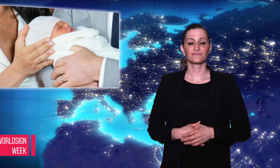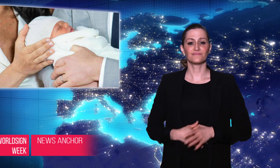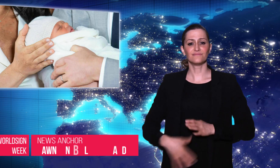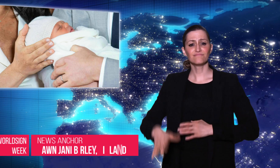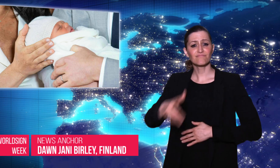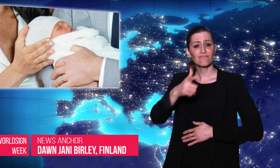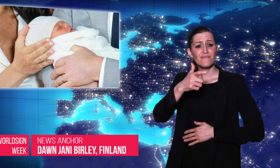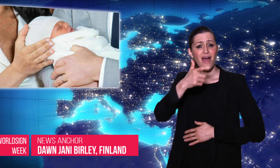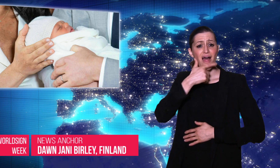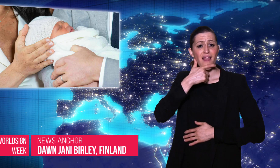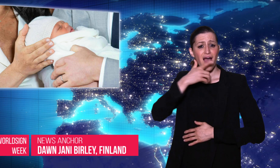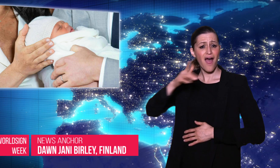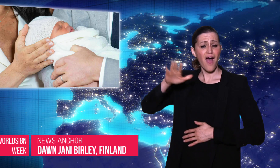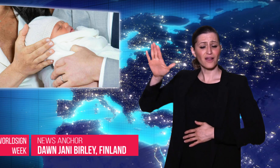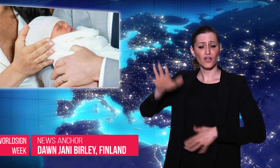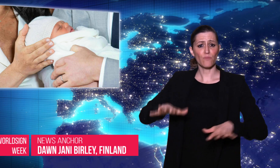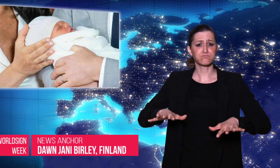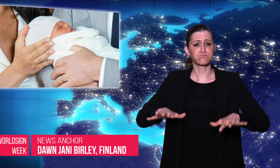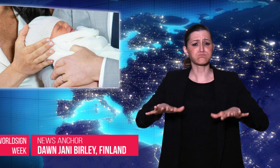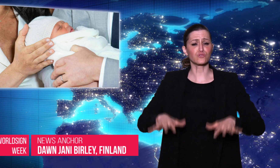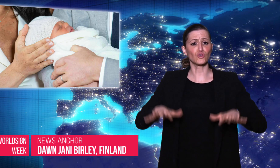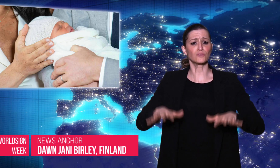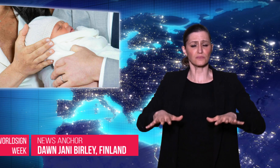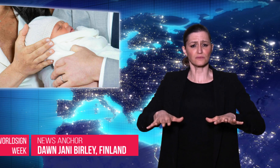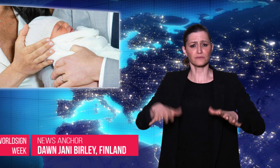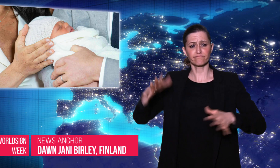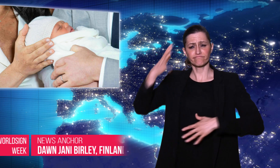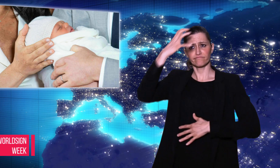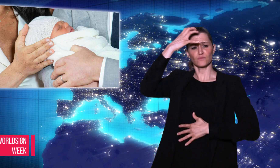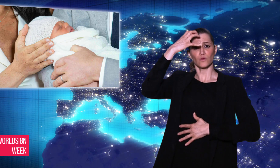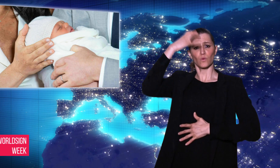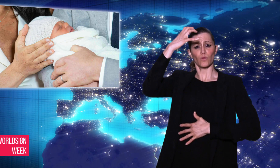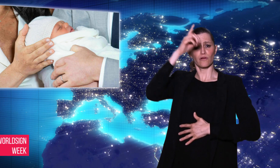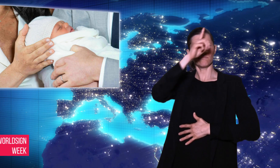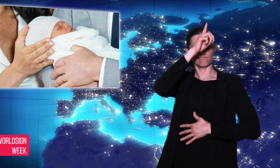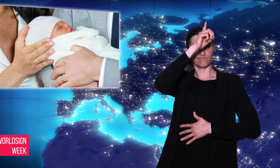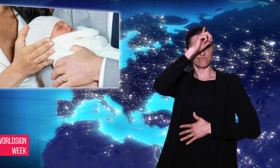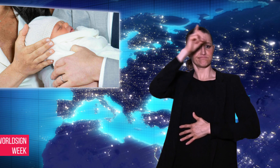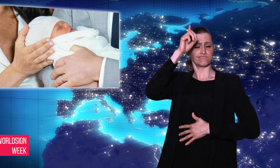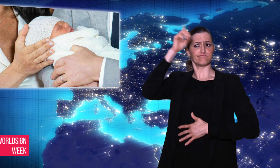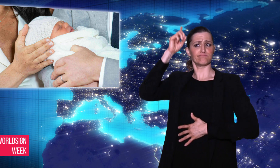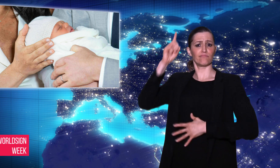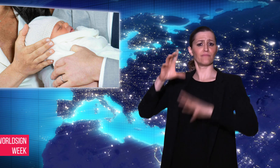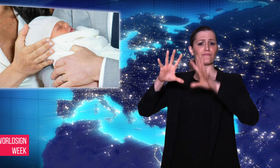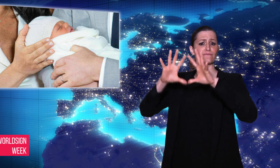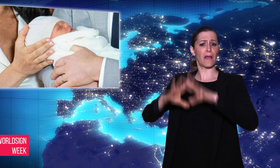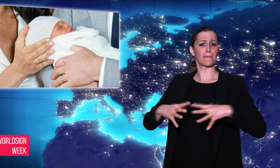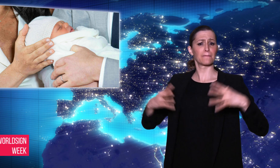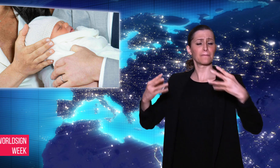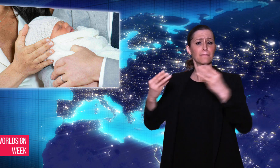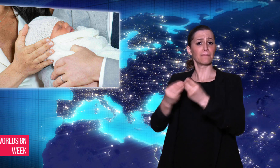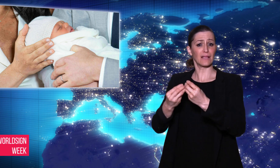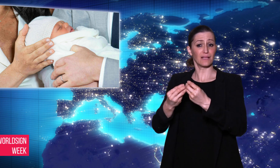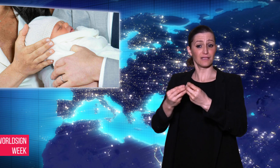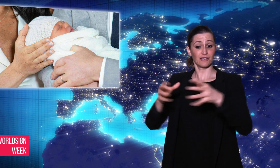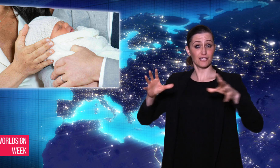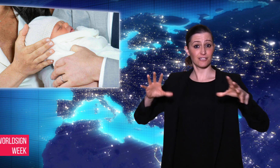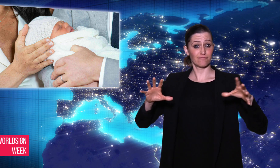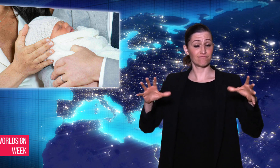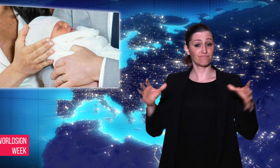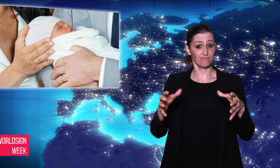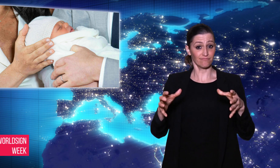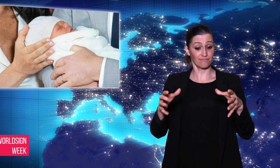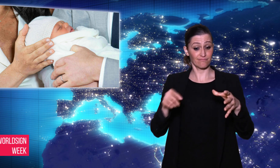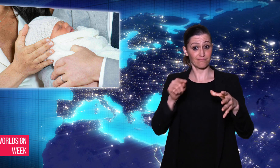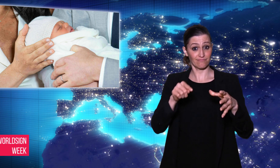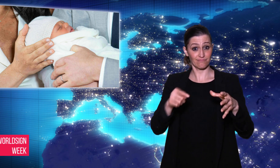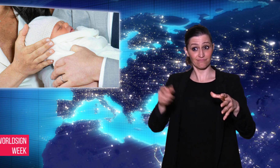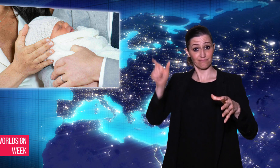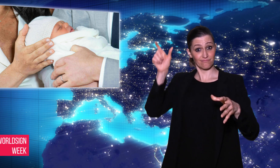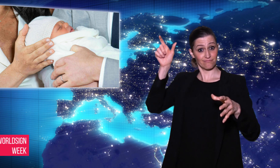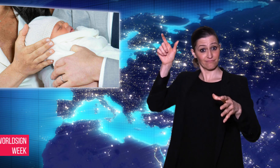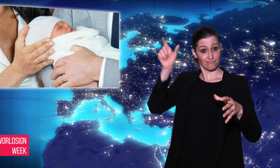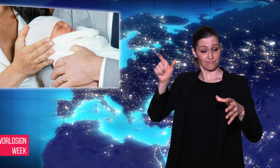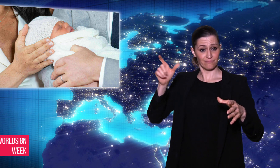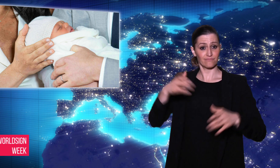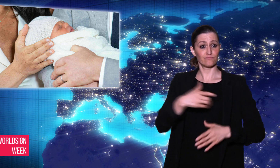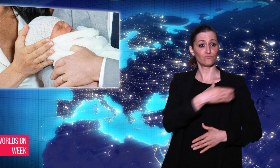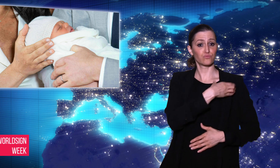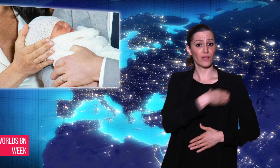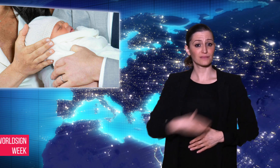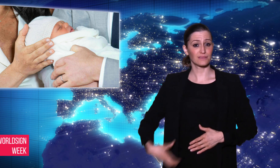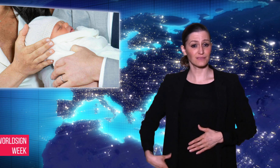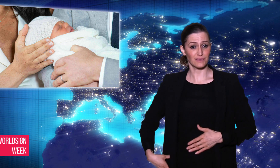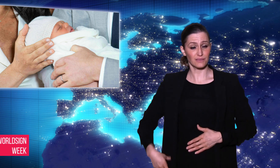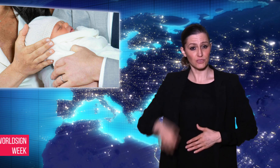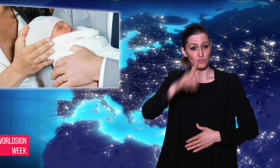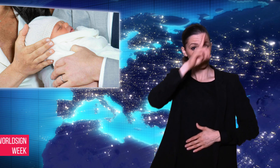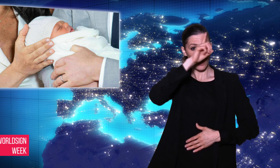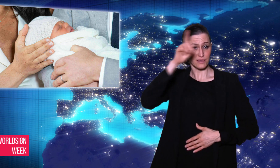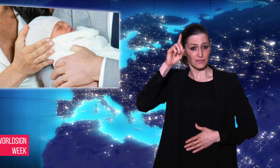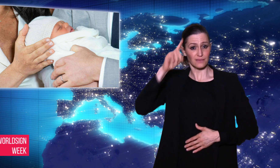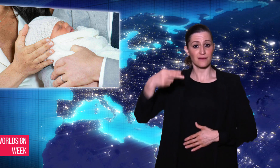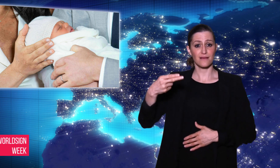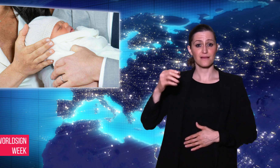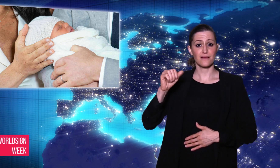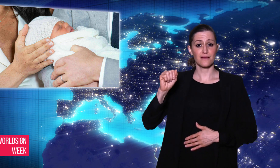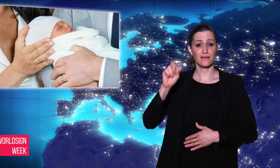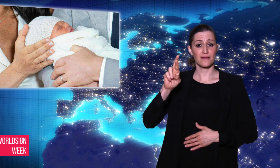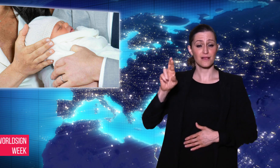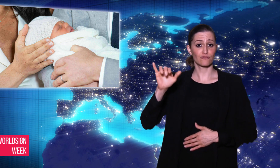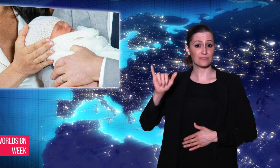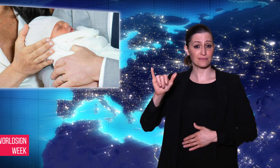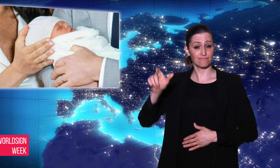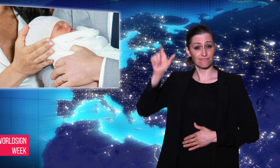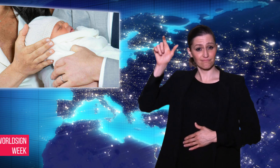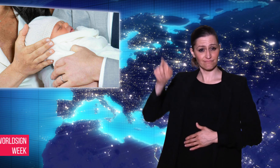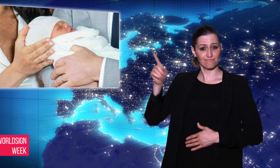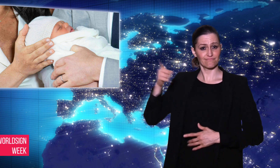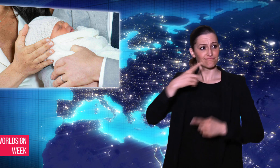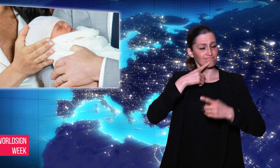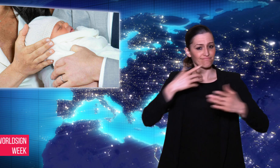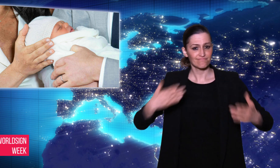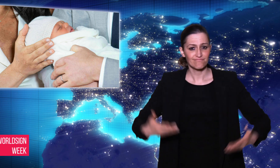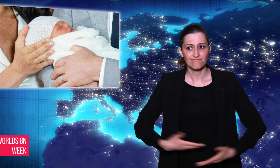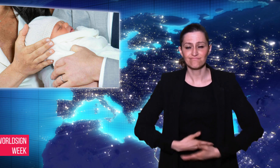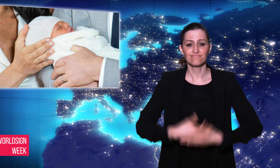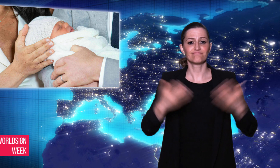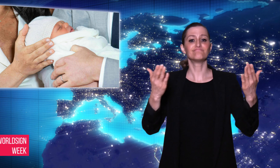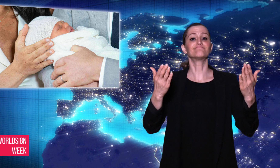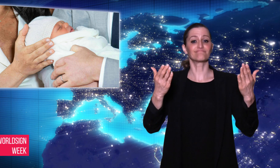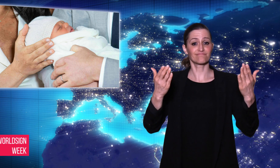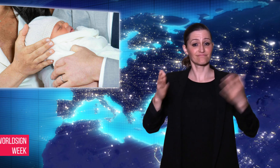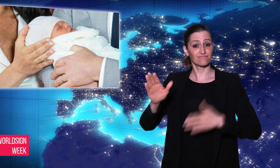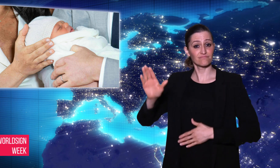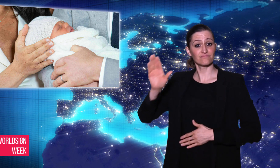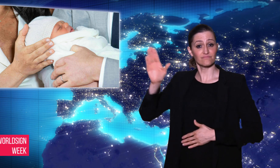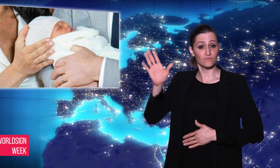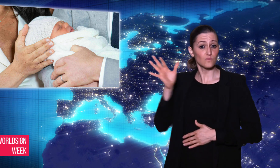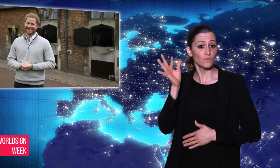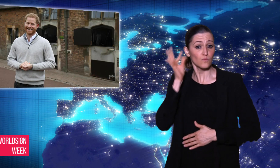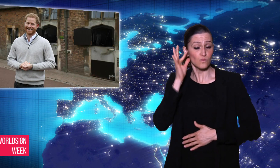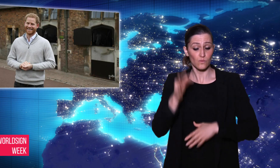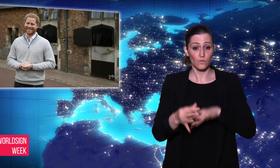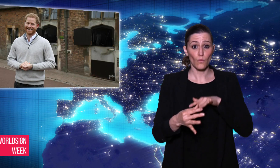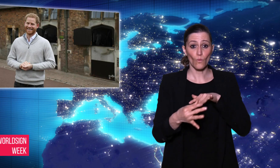Dawn: Prince Harry of the British royal family announced that his wife,